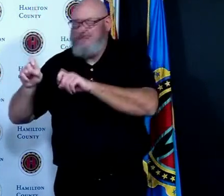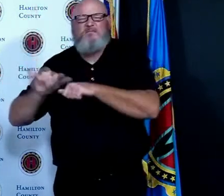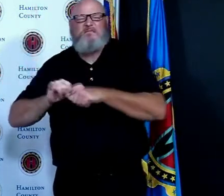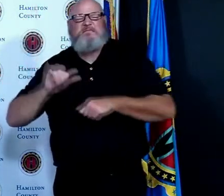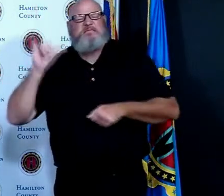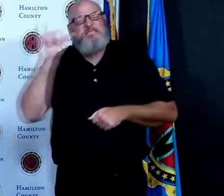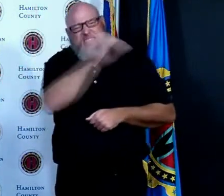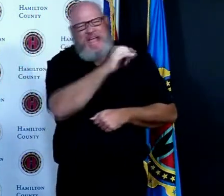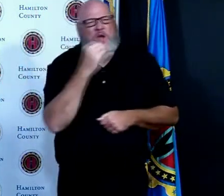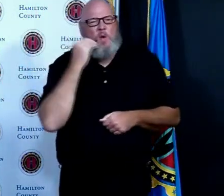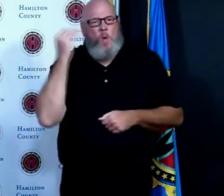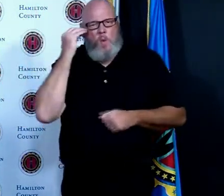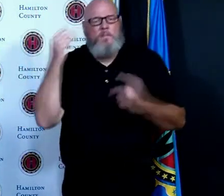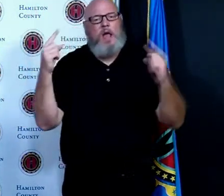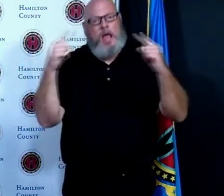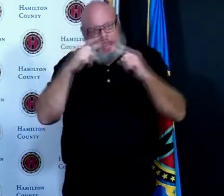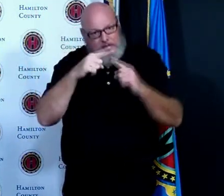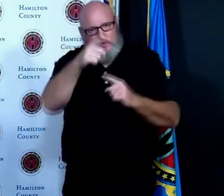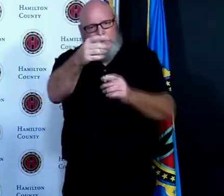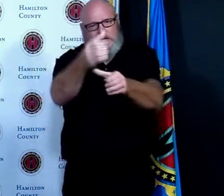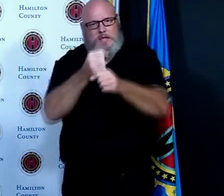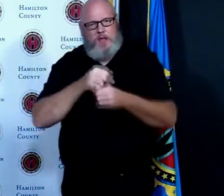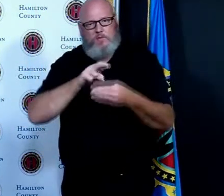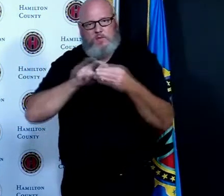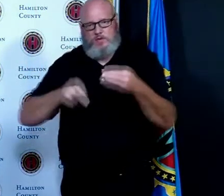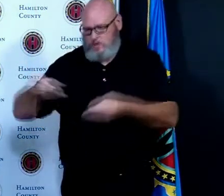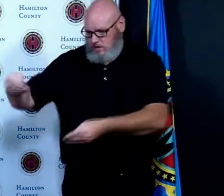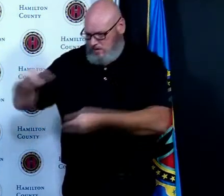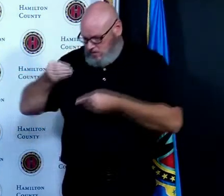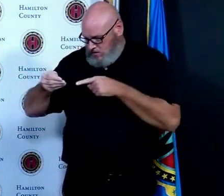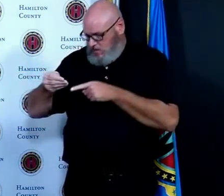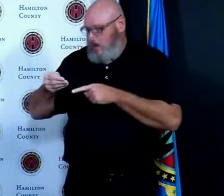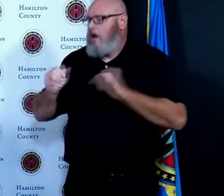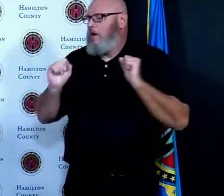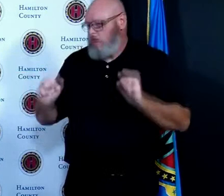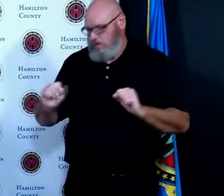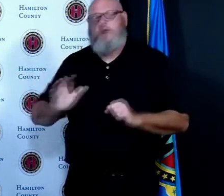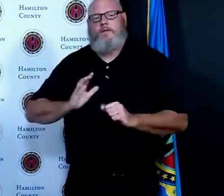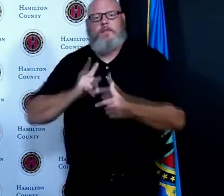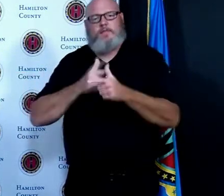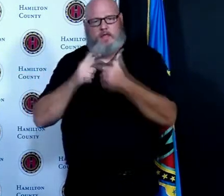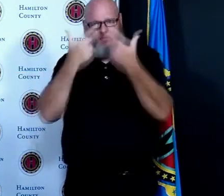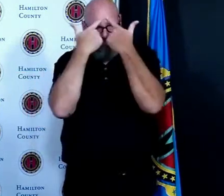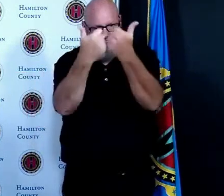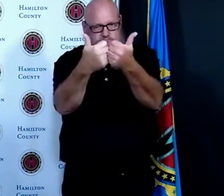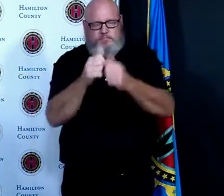you to spread Covid-19 in the community looking at Hamilton County's cases Commissioner Driehaus